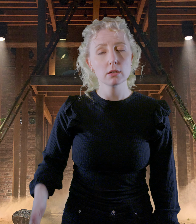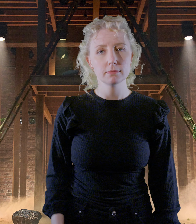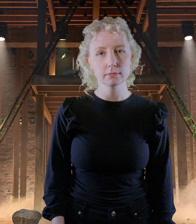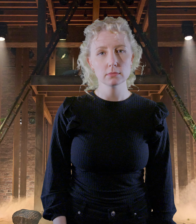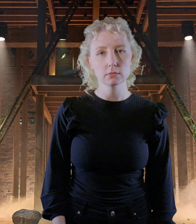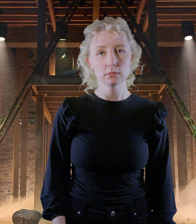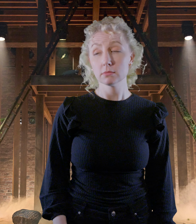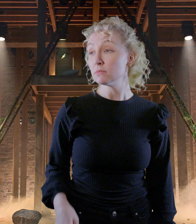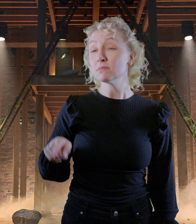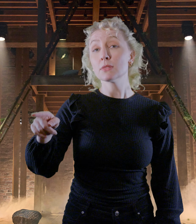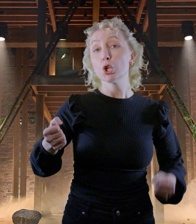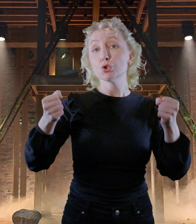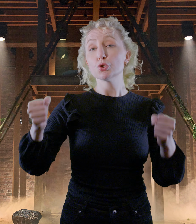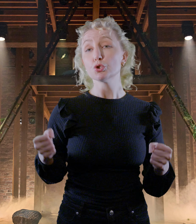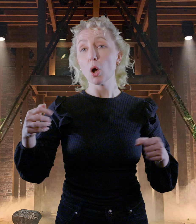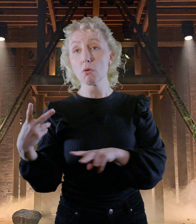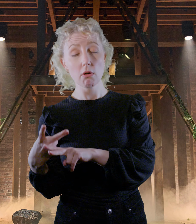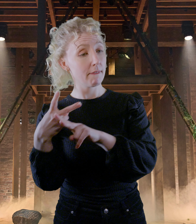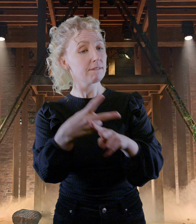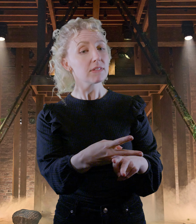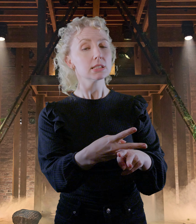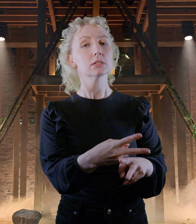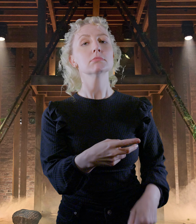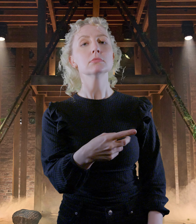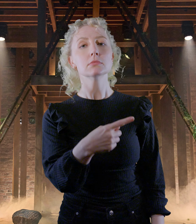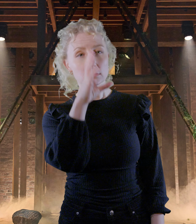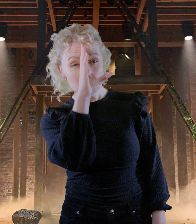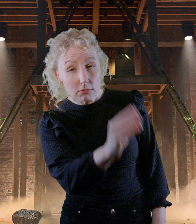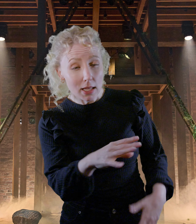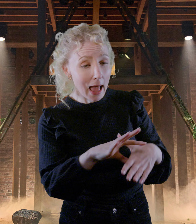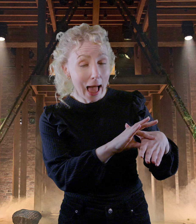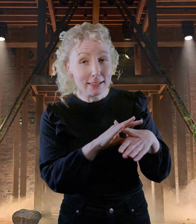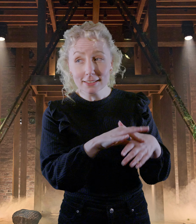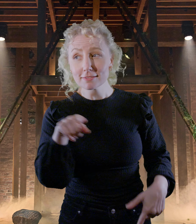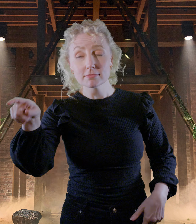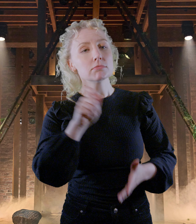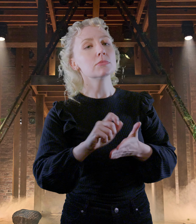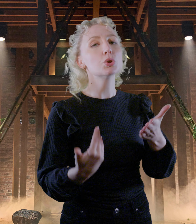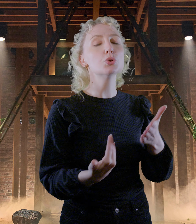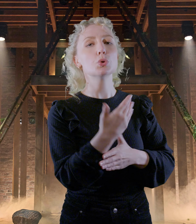One day, Joan tells Agnes that William is staging a new play in London. The play is called ‘Hamlet’.